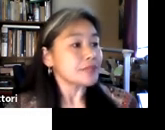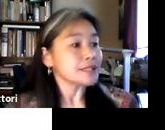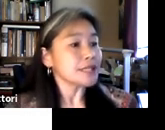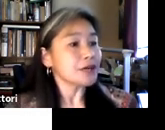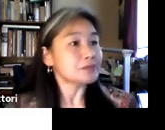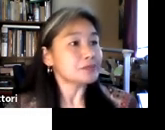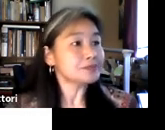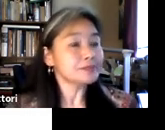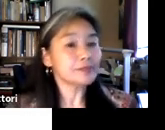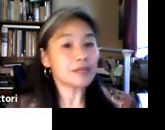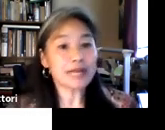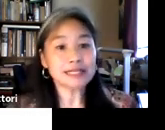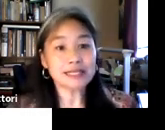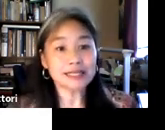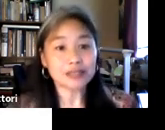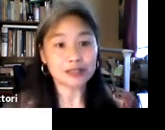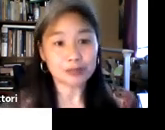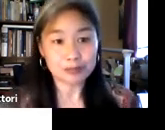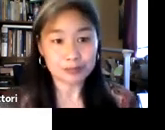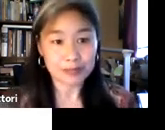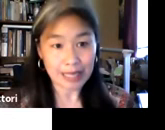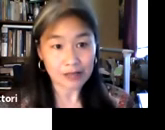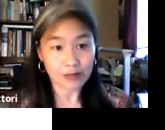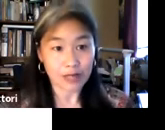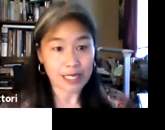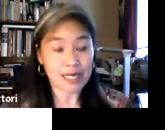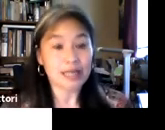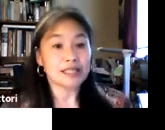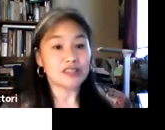fourth grade education that he would try to make his fortune in